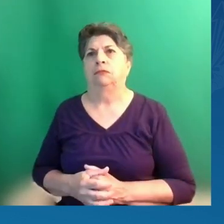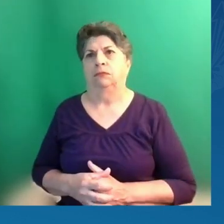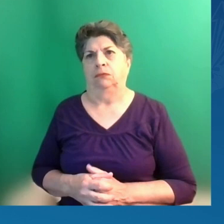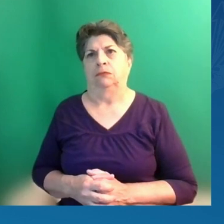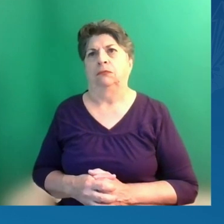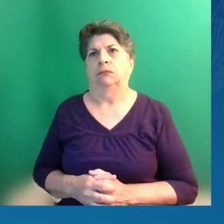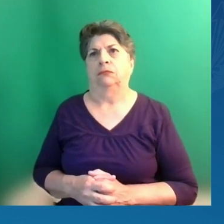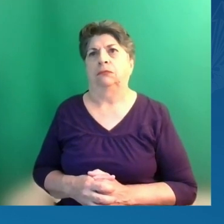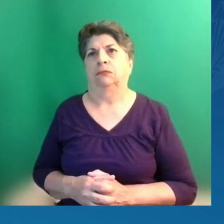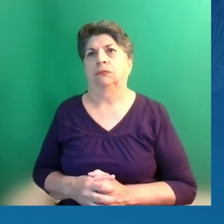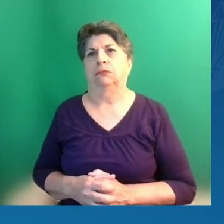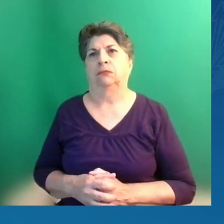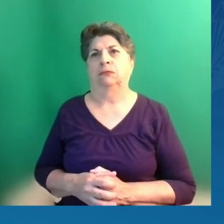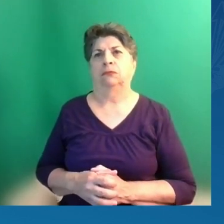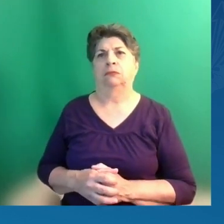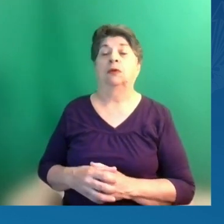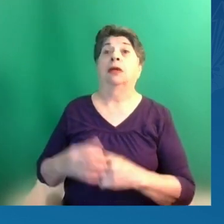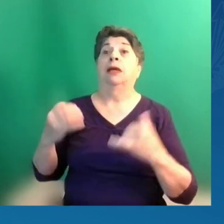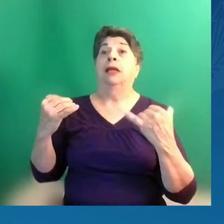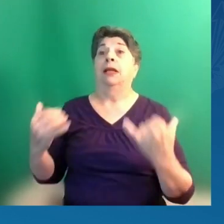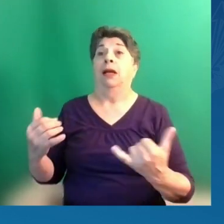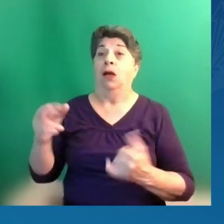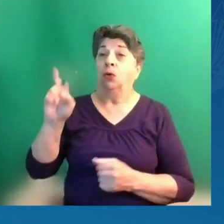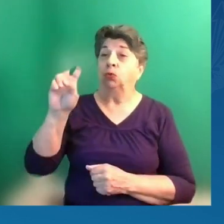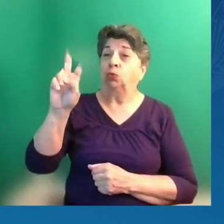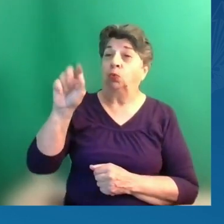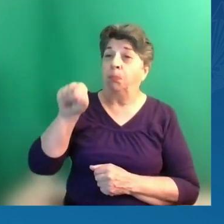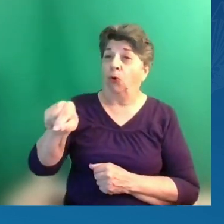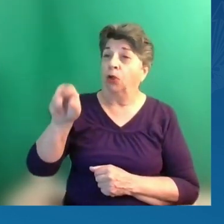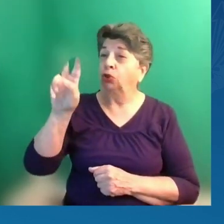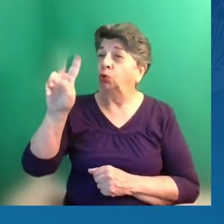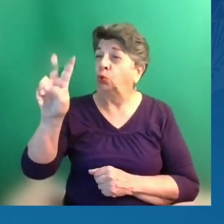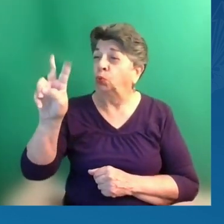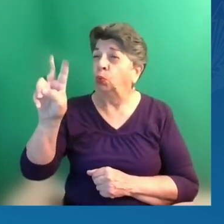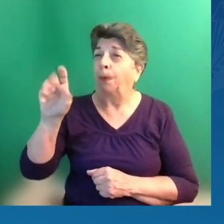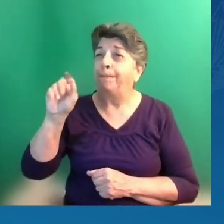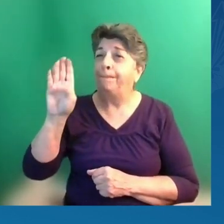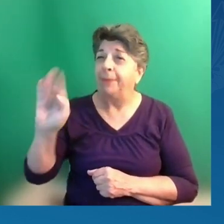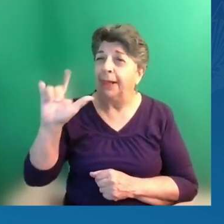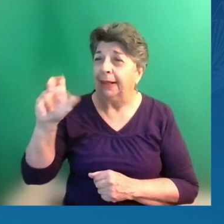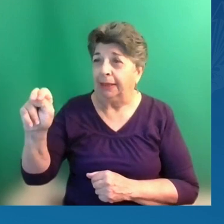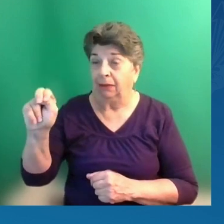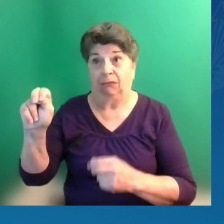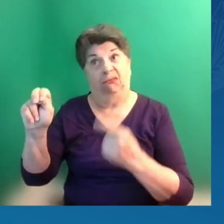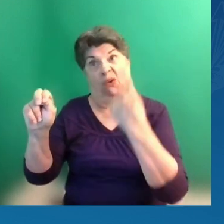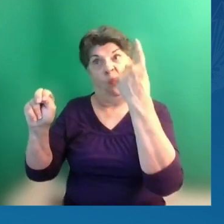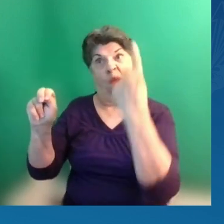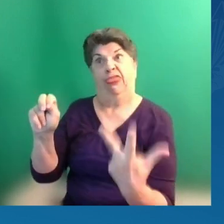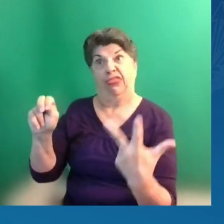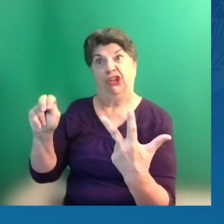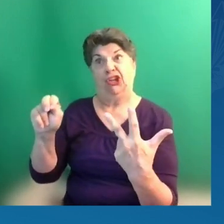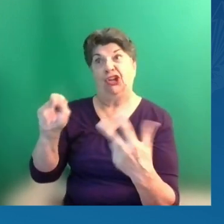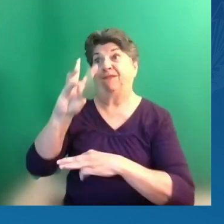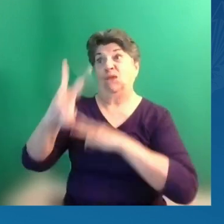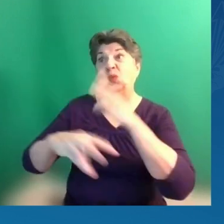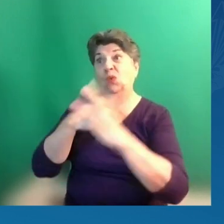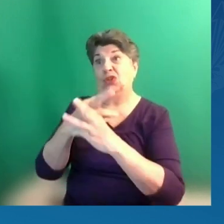almost one third of the world, lack access to clean water. So rather than rely solely on our own funding,